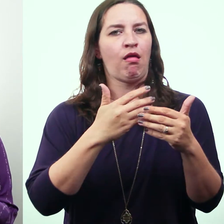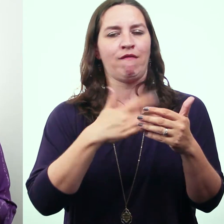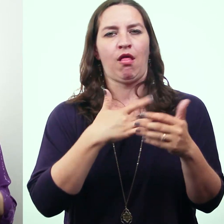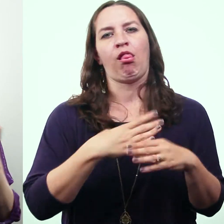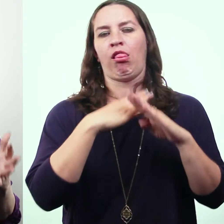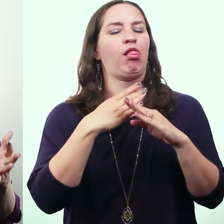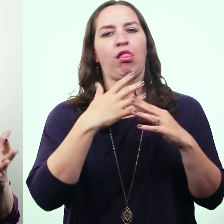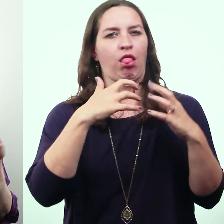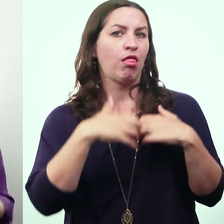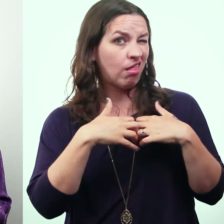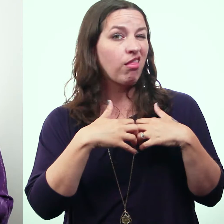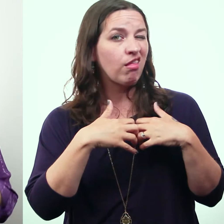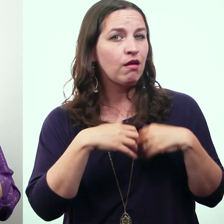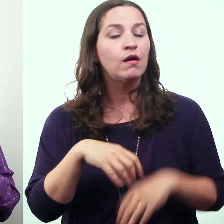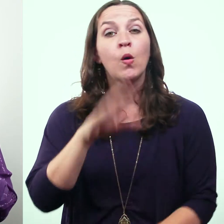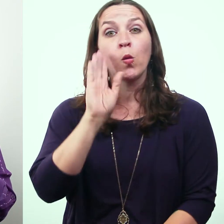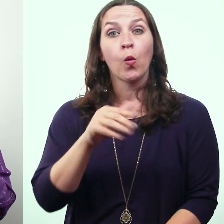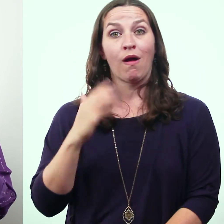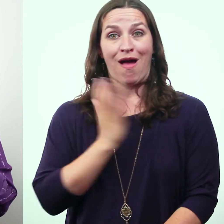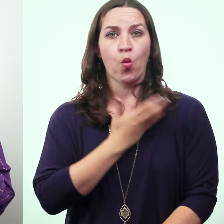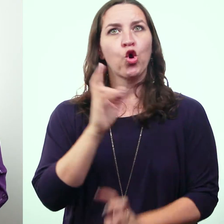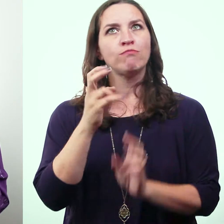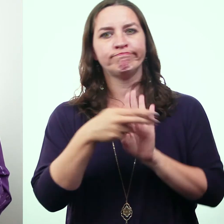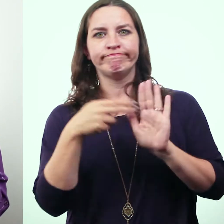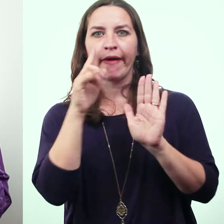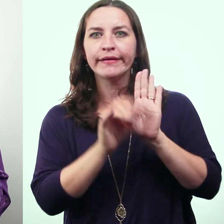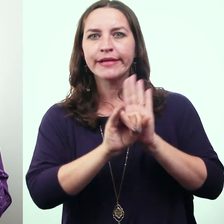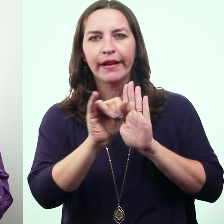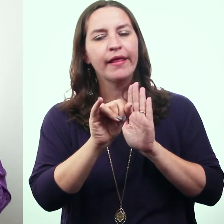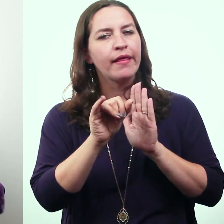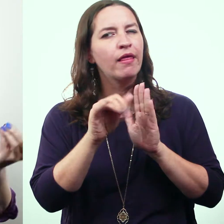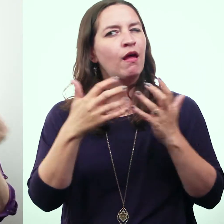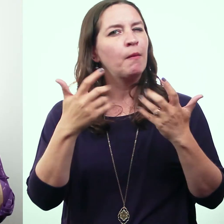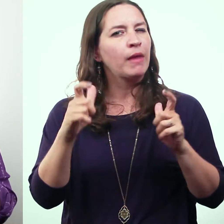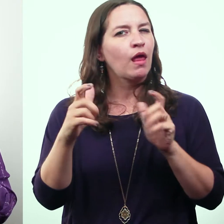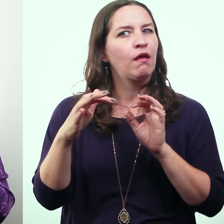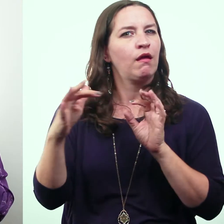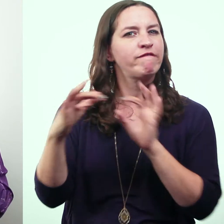part of the life span. Developing identity has a lot to do with how we move around the world,